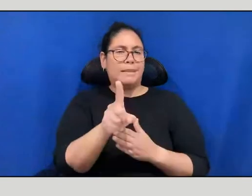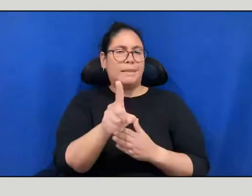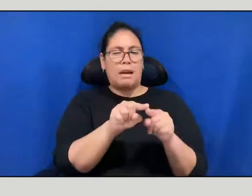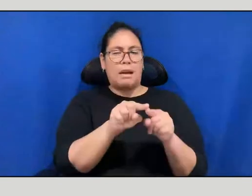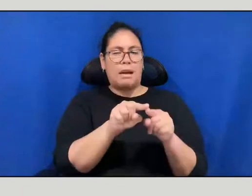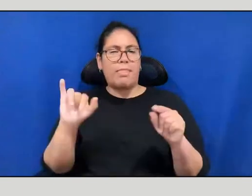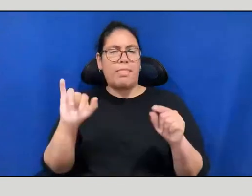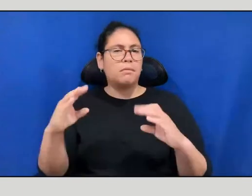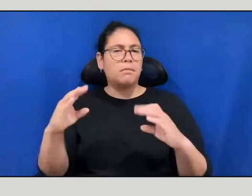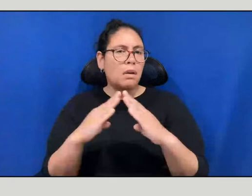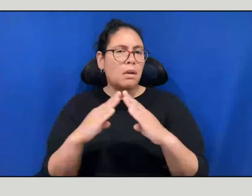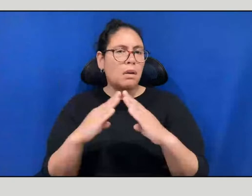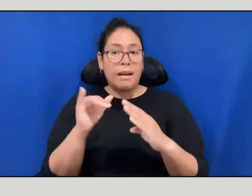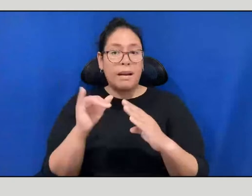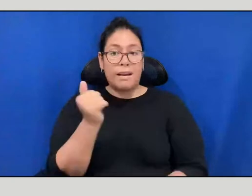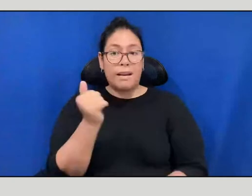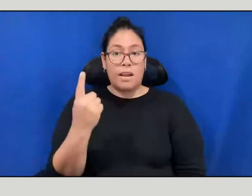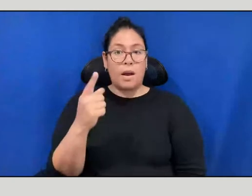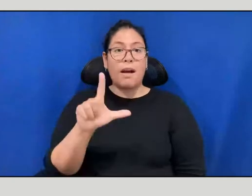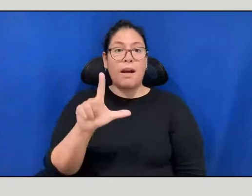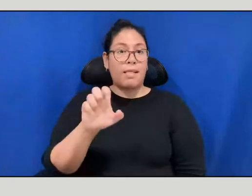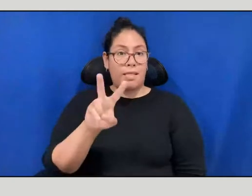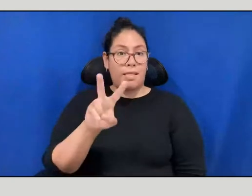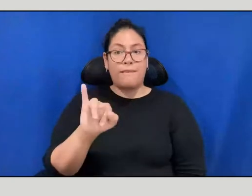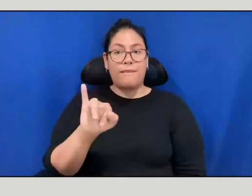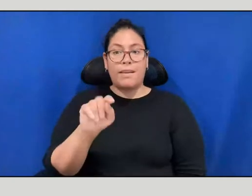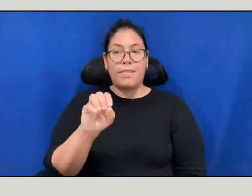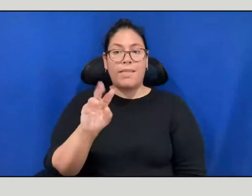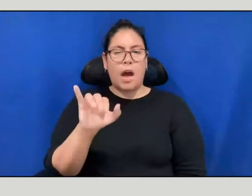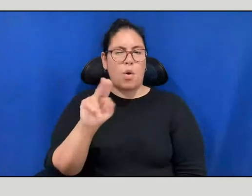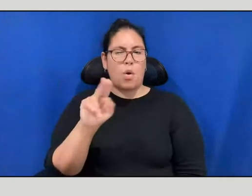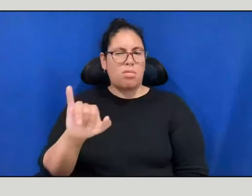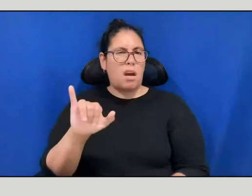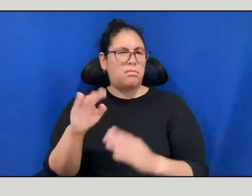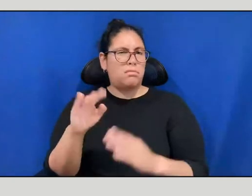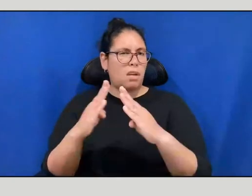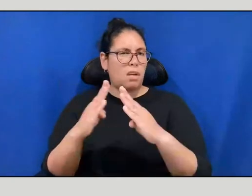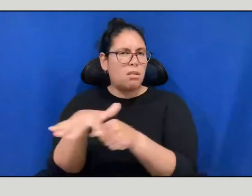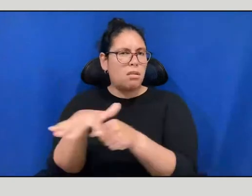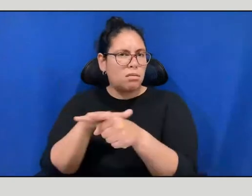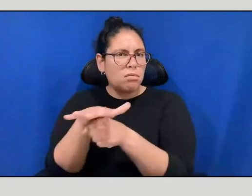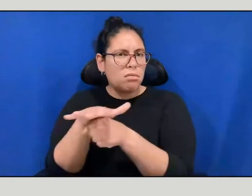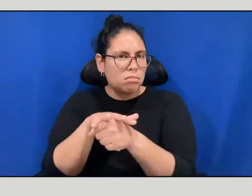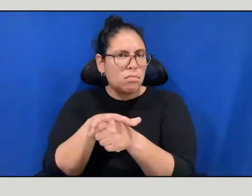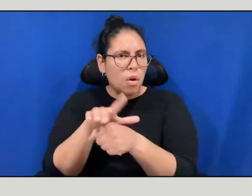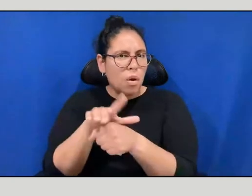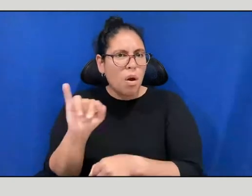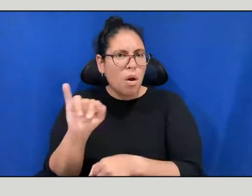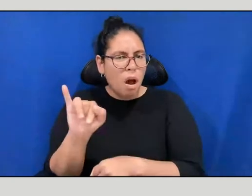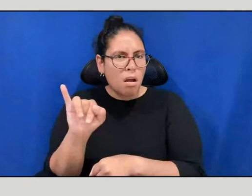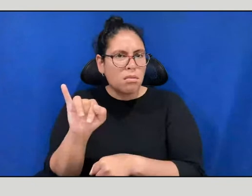of the first American suburb, Levittown on Long Island, this was built by the same company, Levitt & Sons.